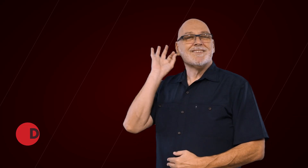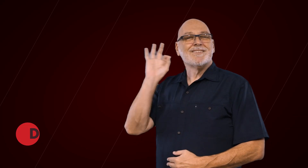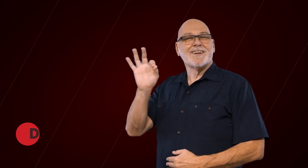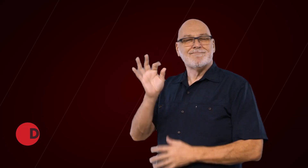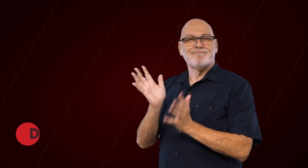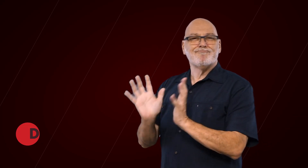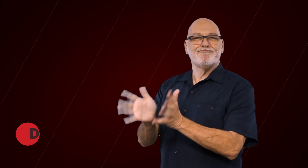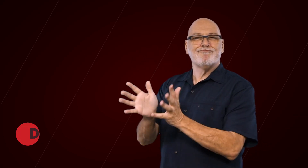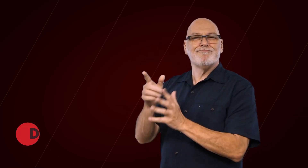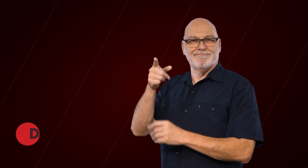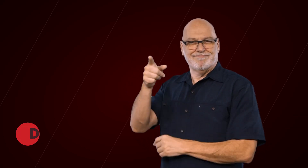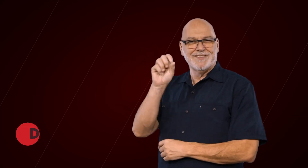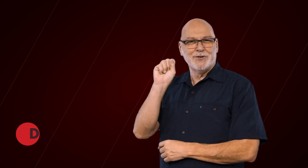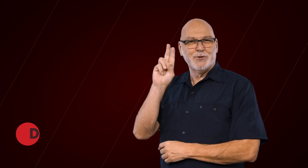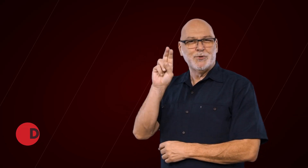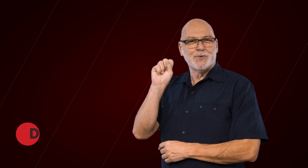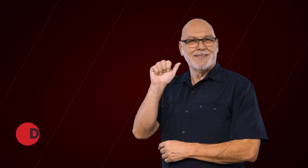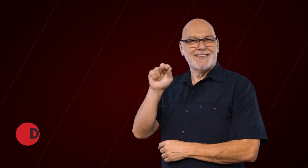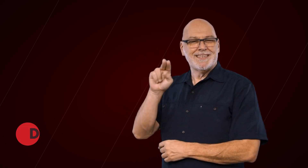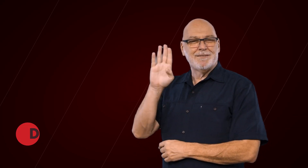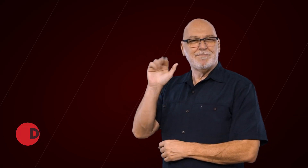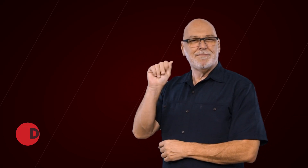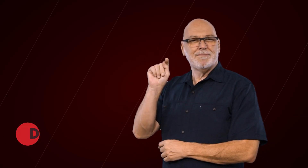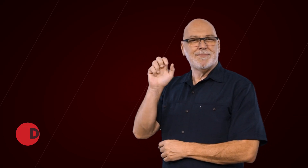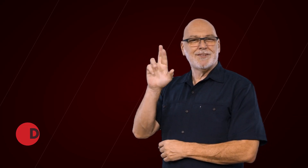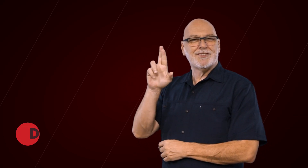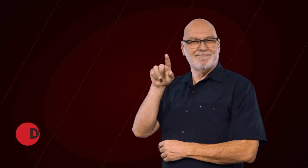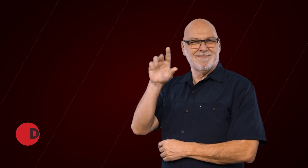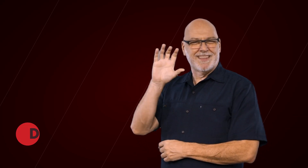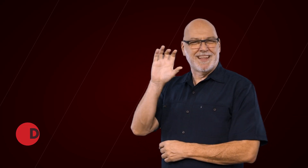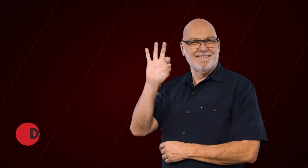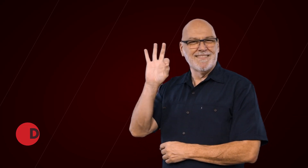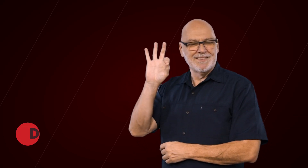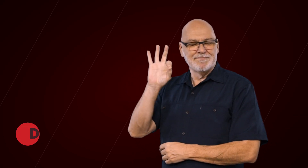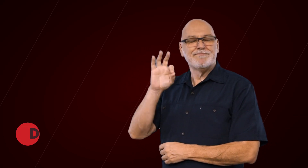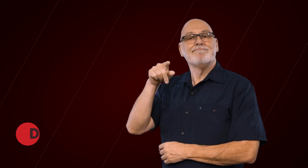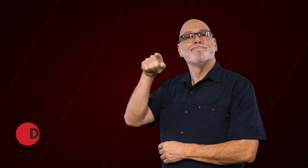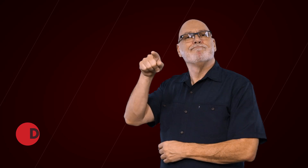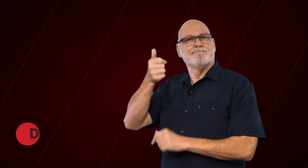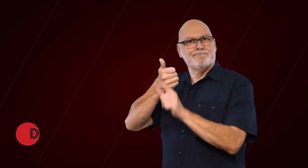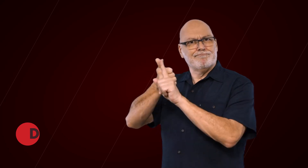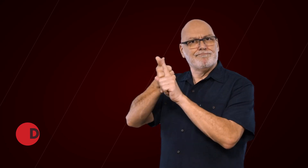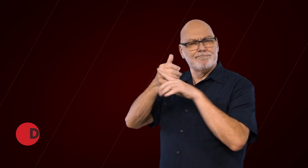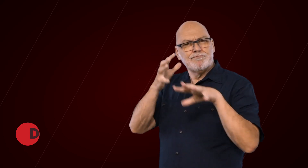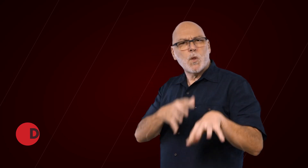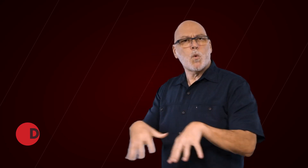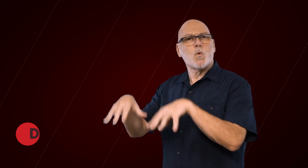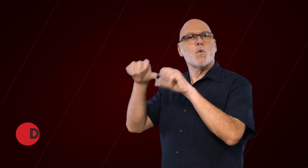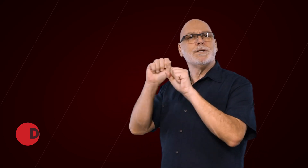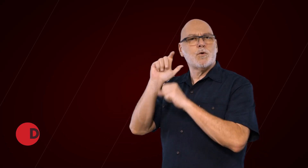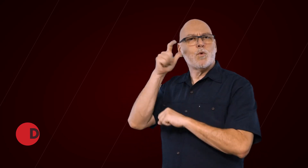[Anselmo]: DeafDots spoke with Susan Bater at CF who is hosting